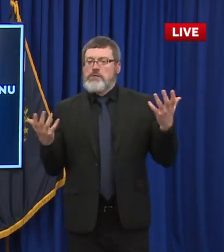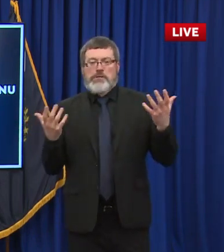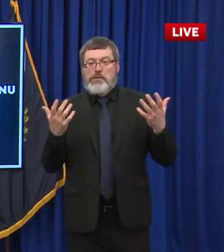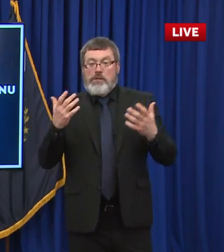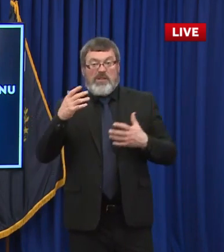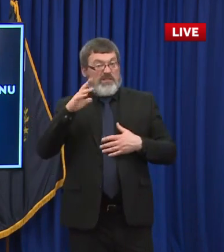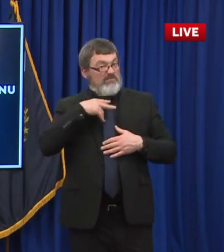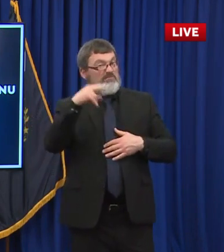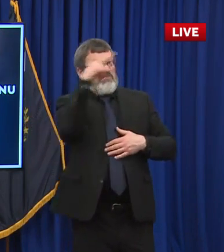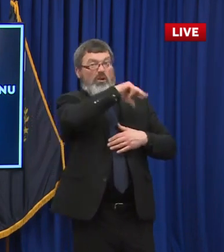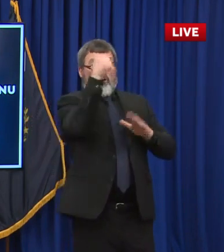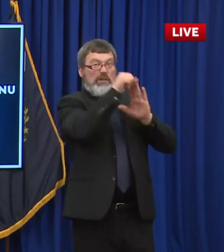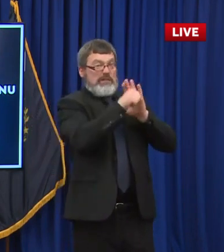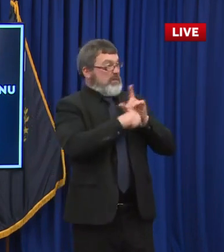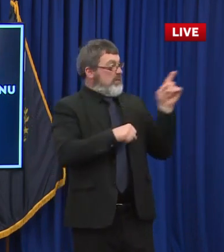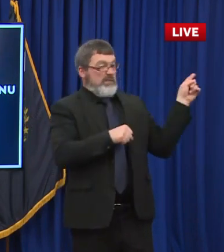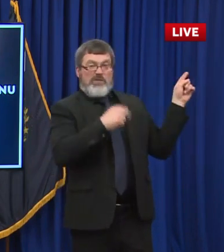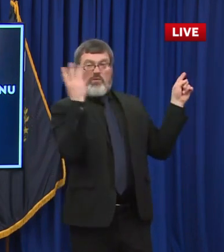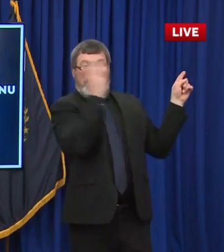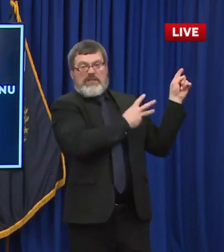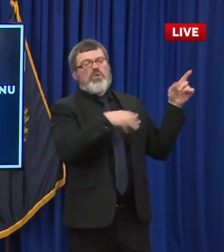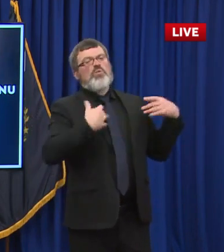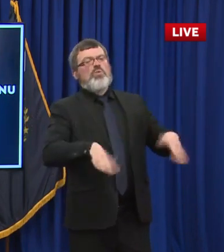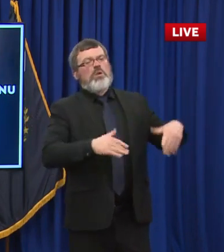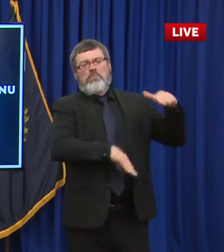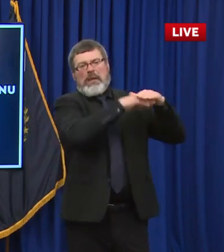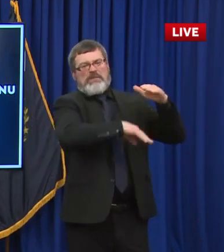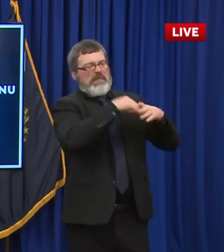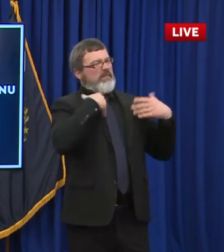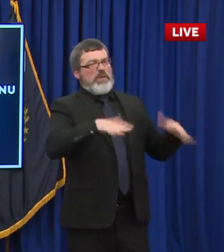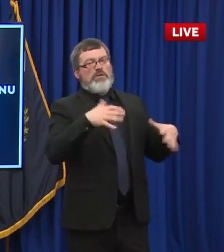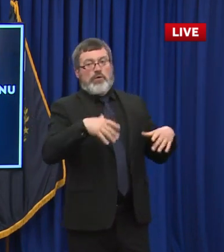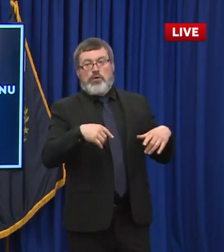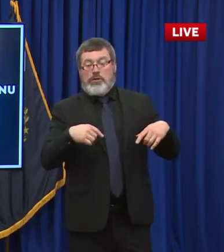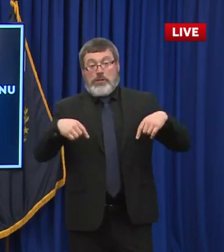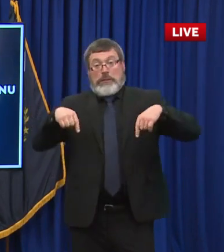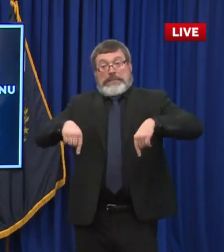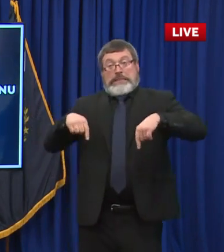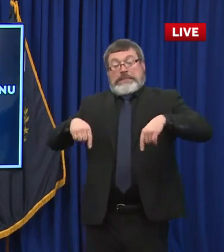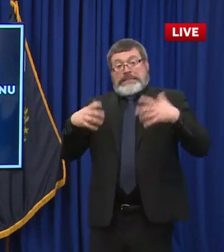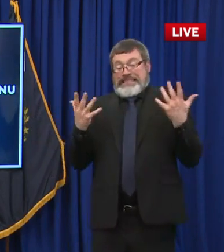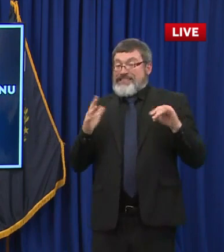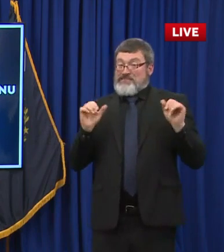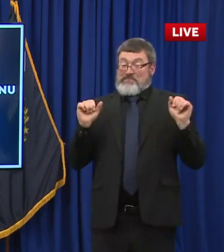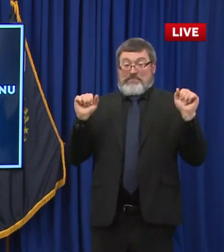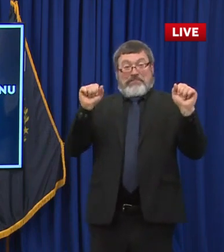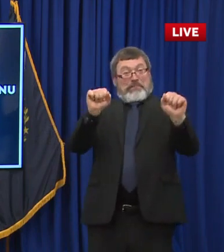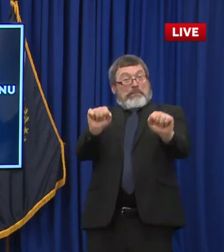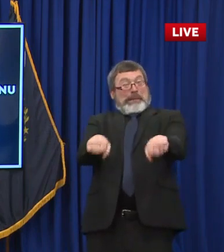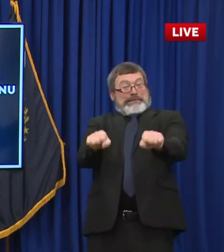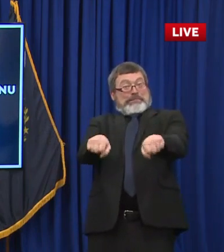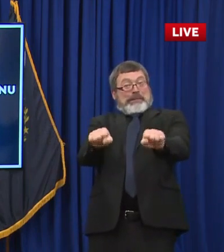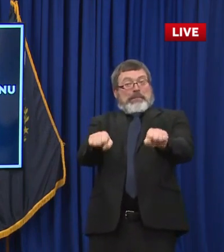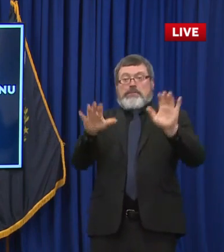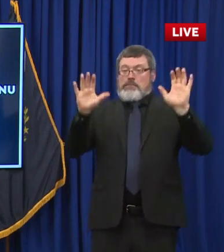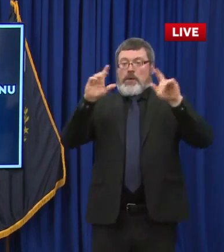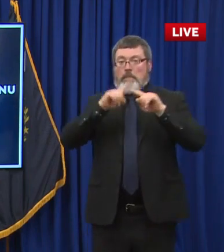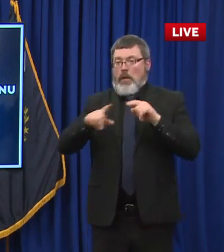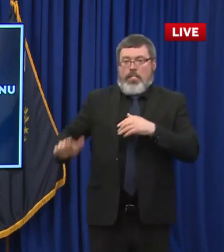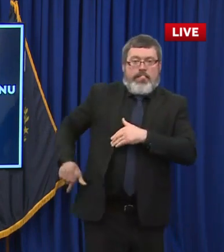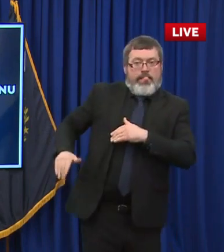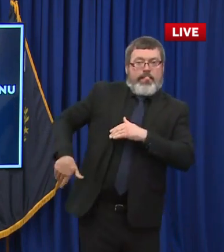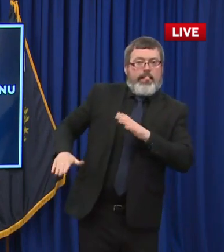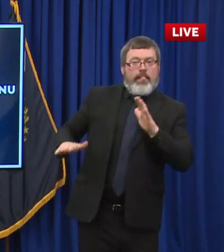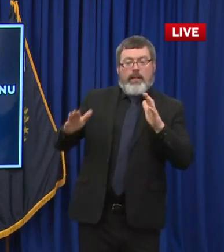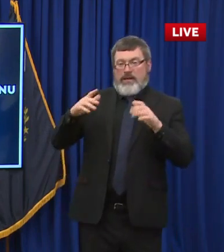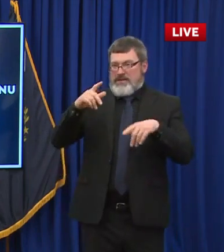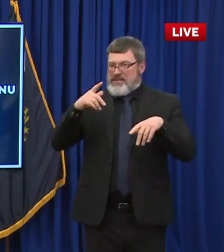DR. CHAN IT IS HARD TO SAY, BUT GIVEN WHAT WE HAVE HAD TO SAY -- WHAT WE HAVE SEEN IN OTHER STATES, IT REMAINS A RISK.